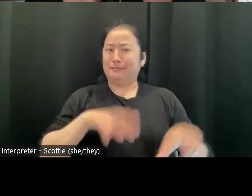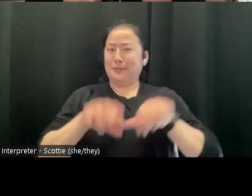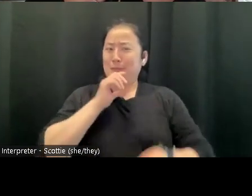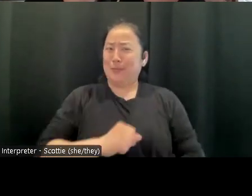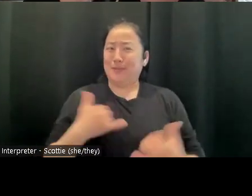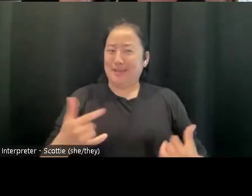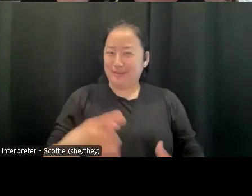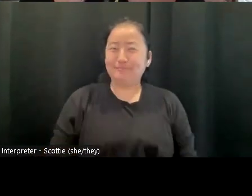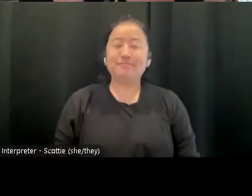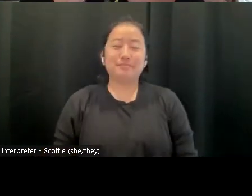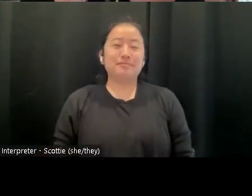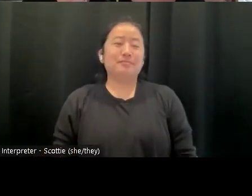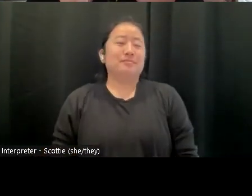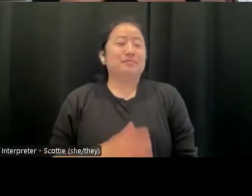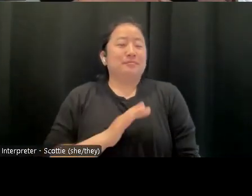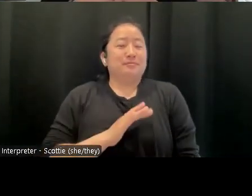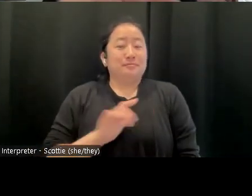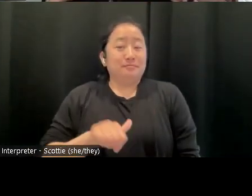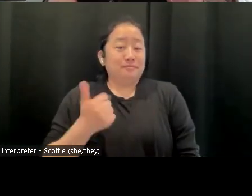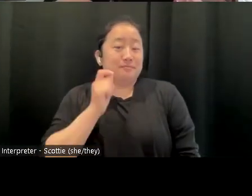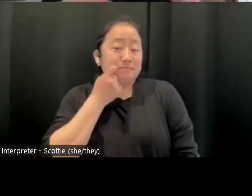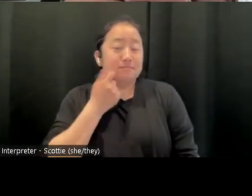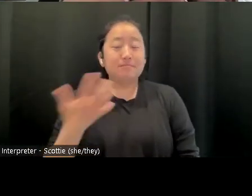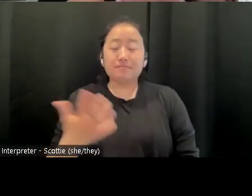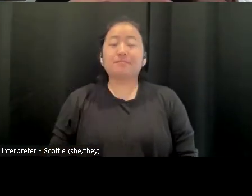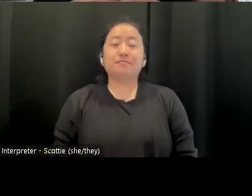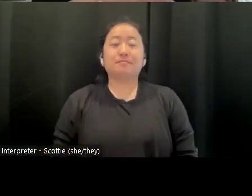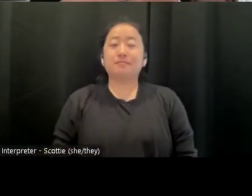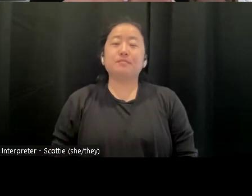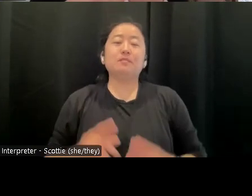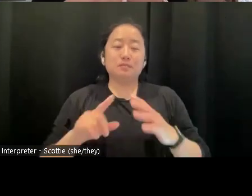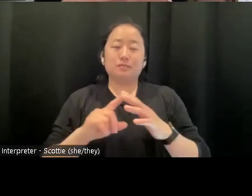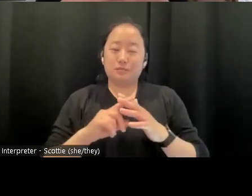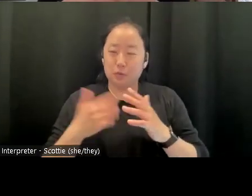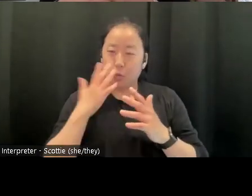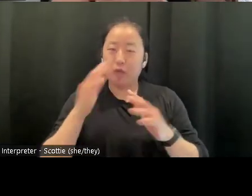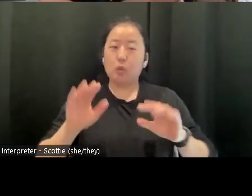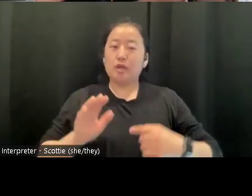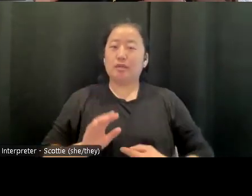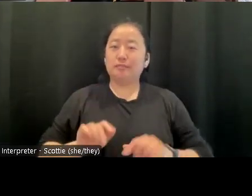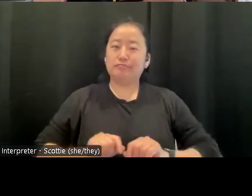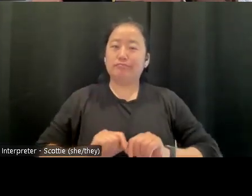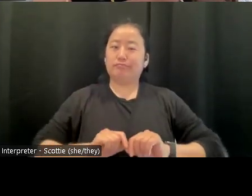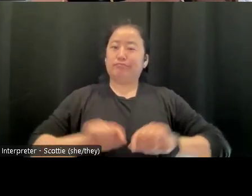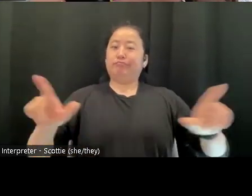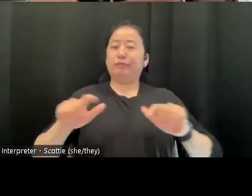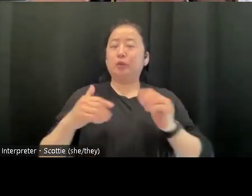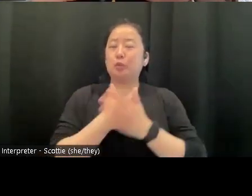Another cool exciting thing is that we are launching our brand new website this week, so if